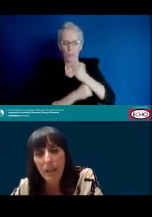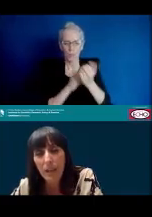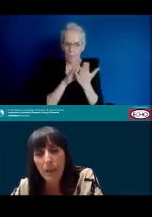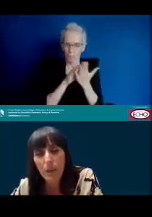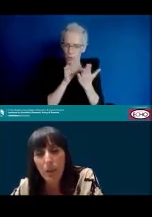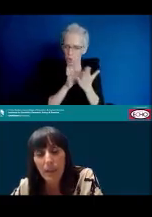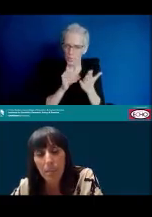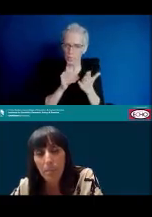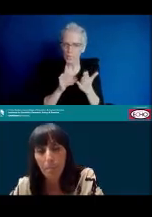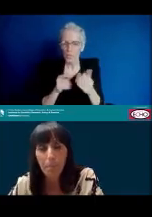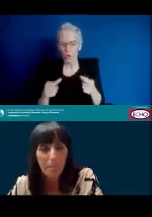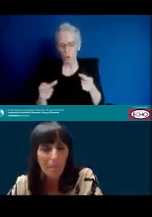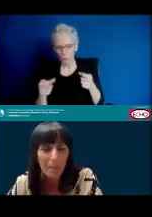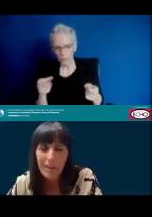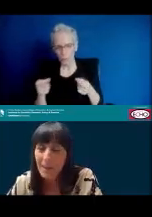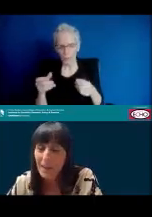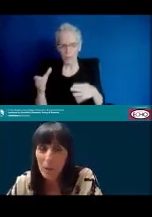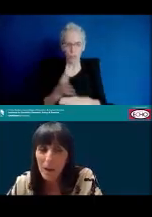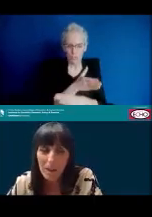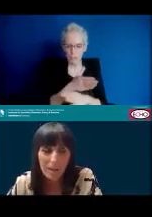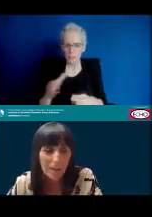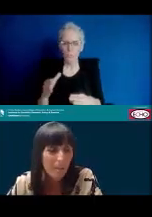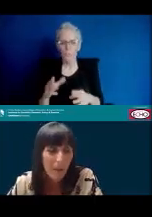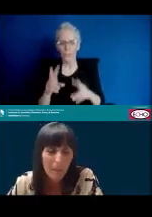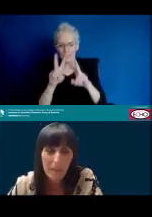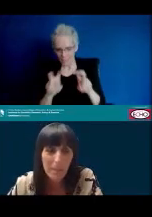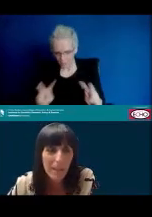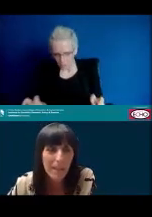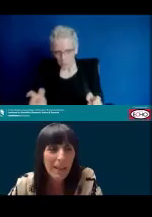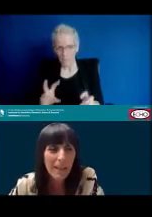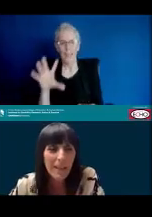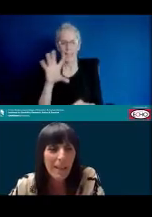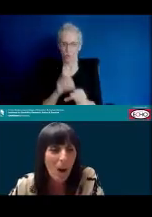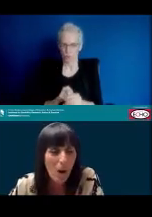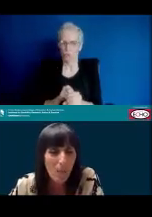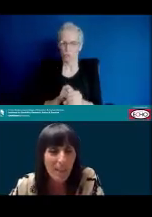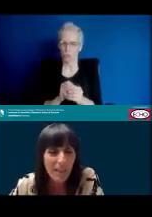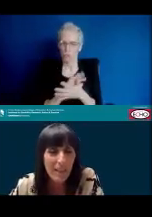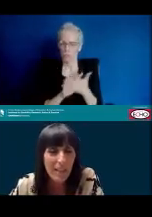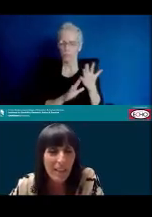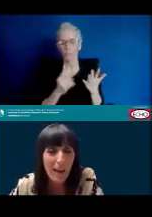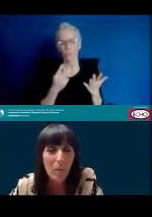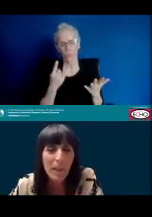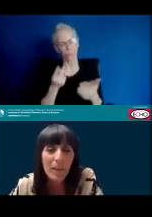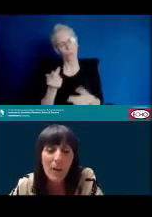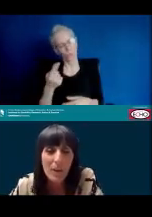inclusion. We're all probably been in home visit, and we know